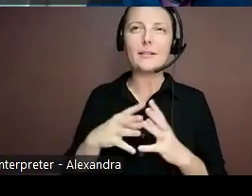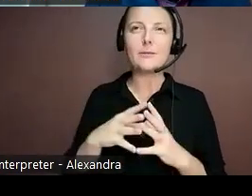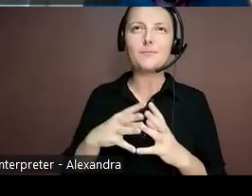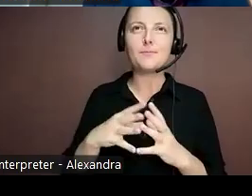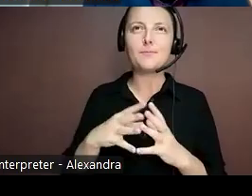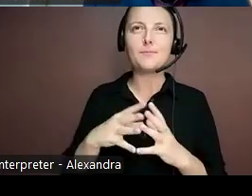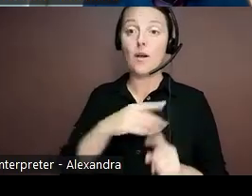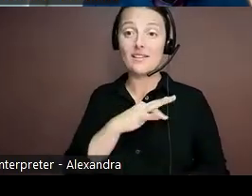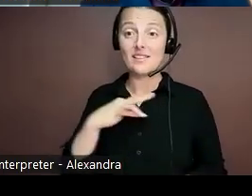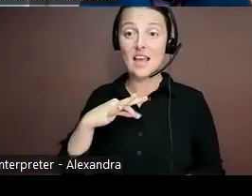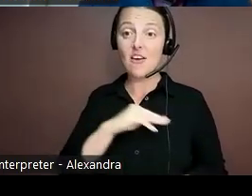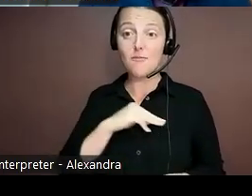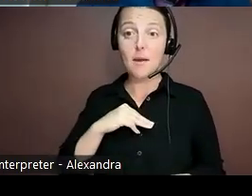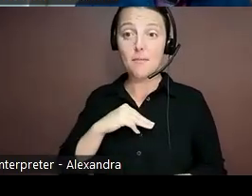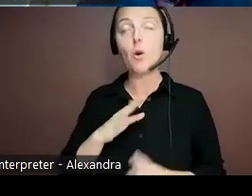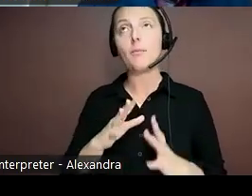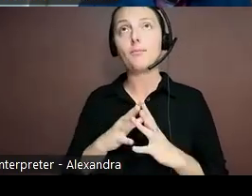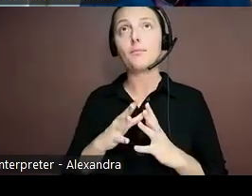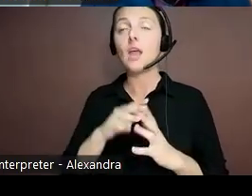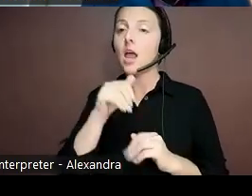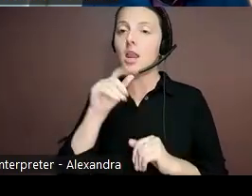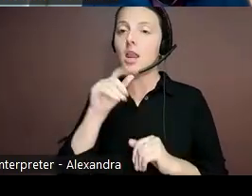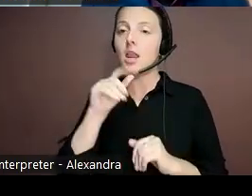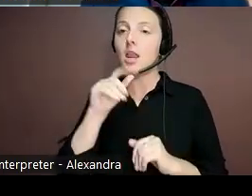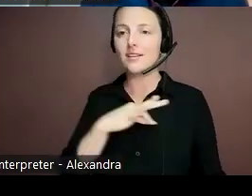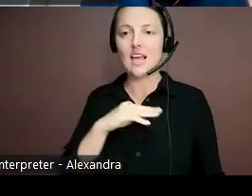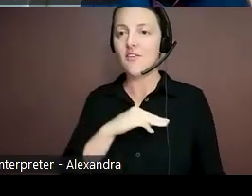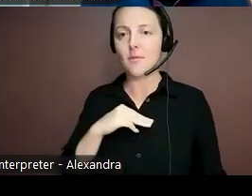just the staff member that experience violence, it's also other staff members that witness it,